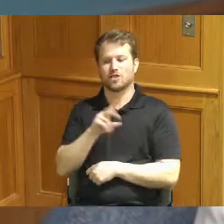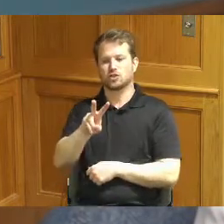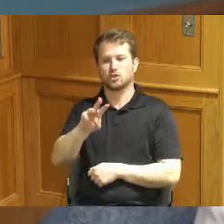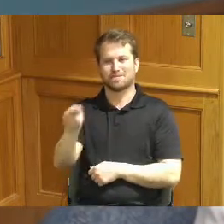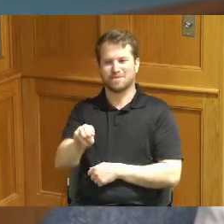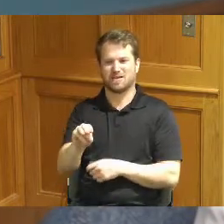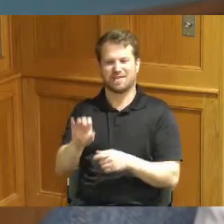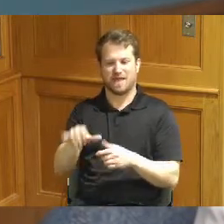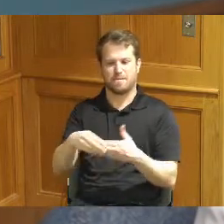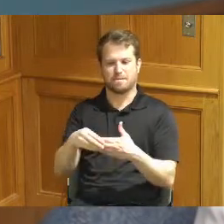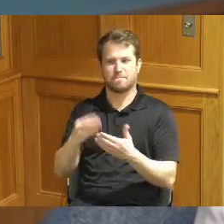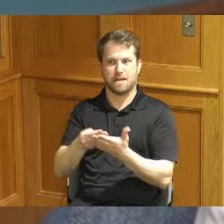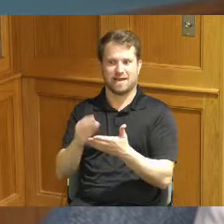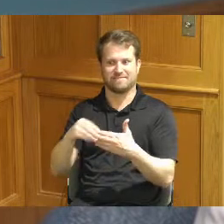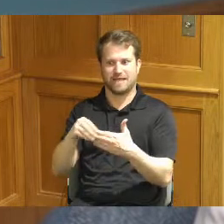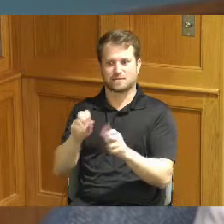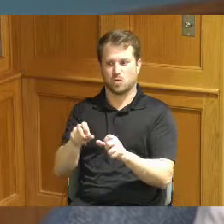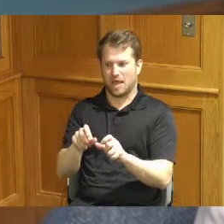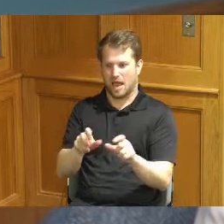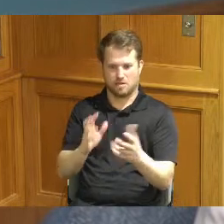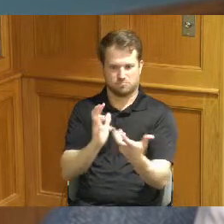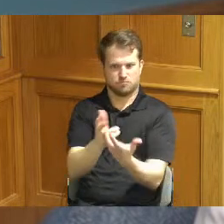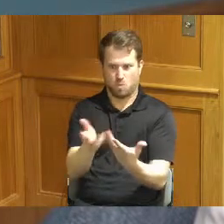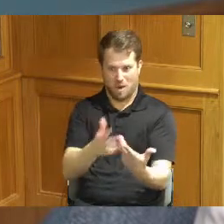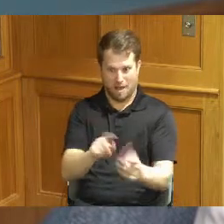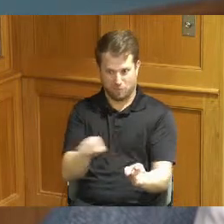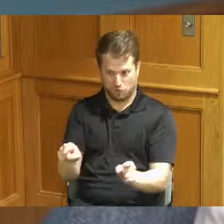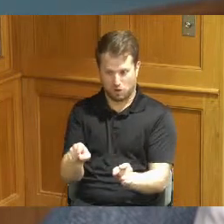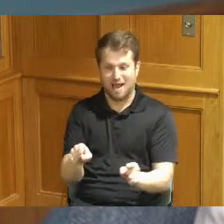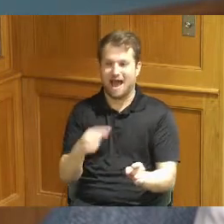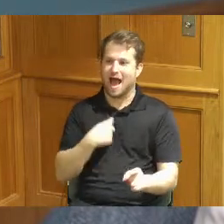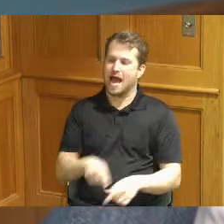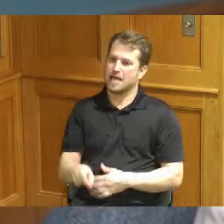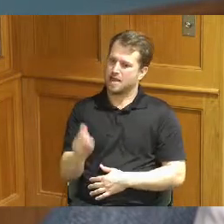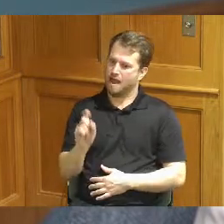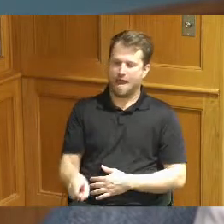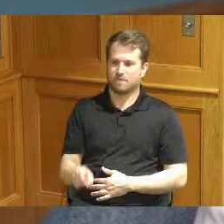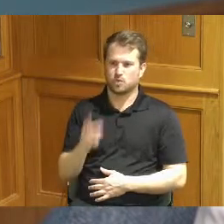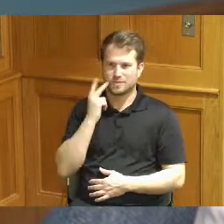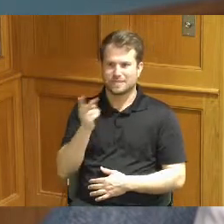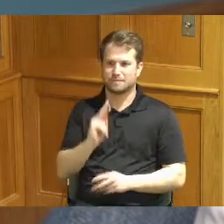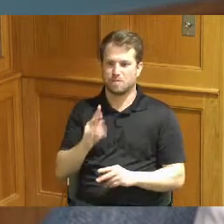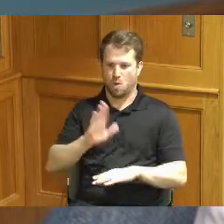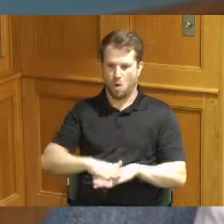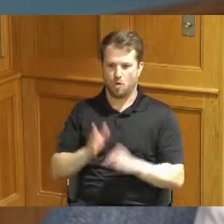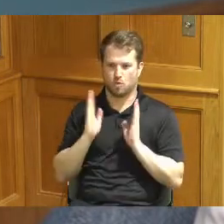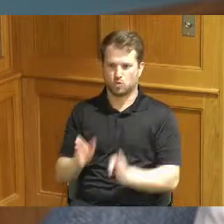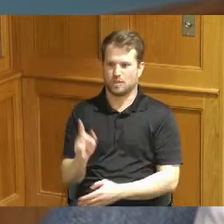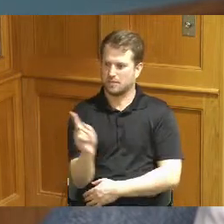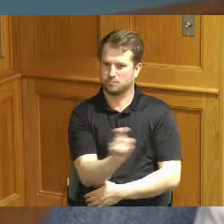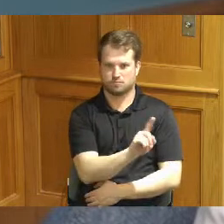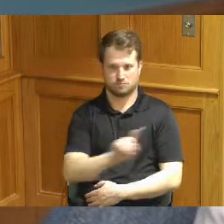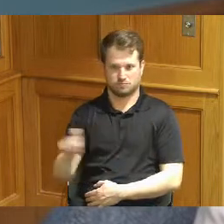whatever the money is I need to see some Street people on the street and I want to see them here